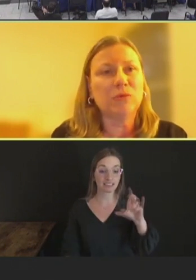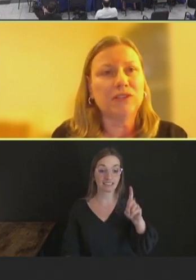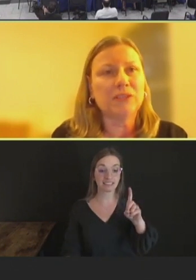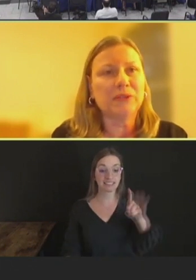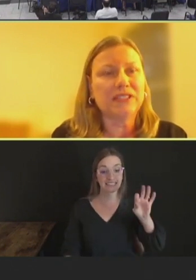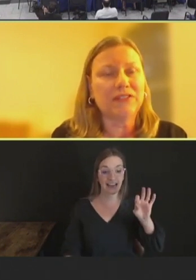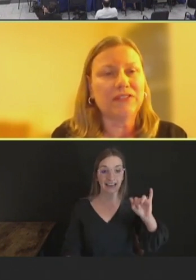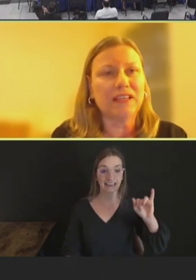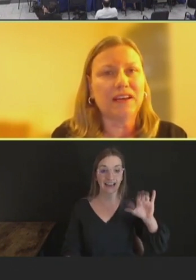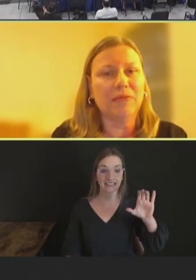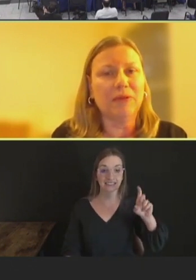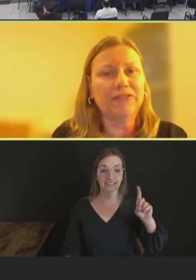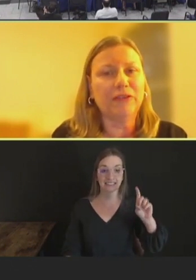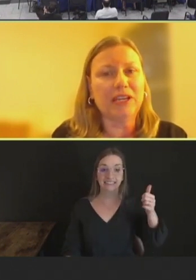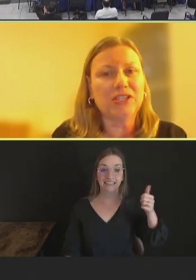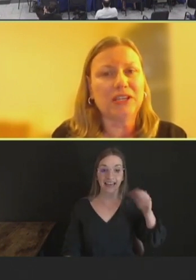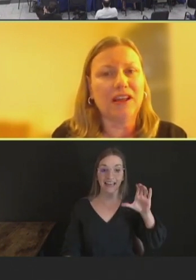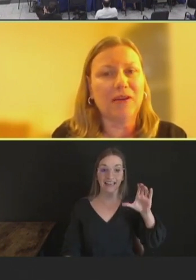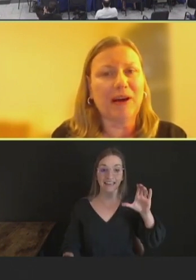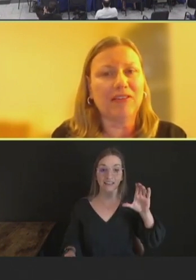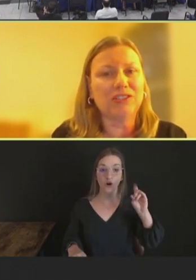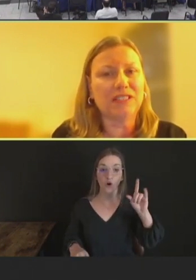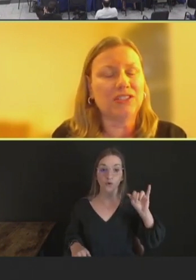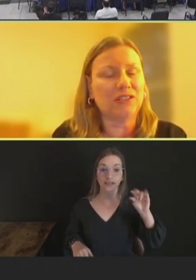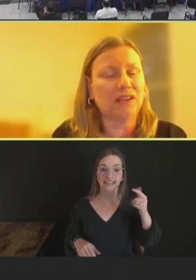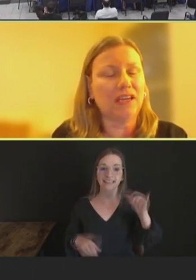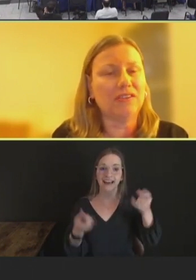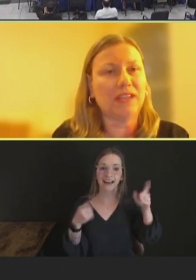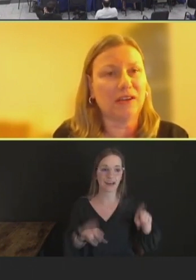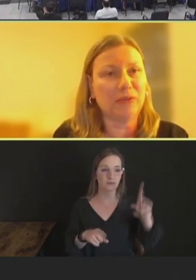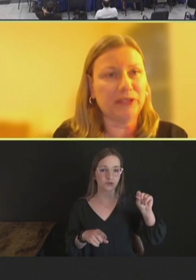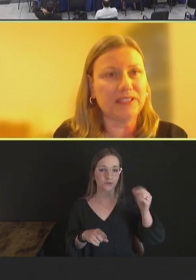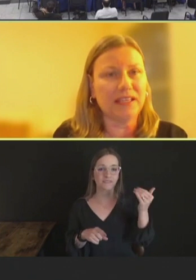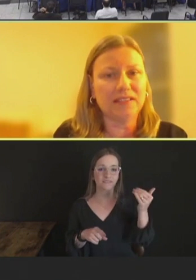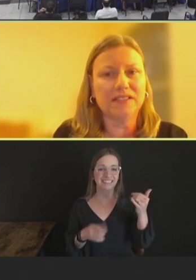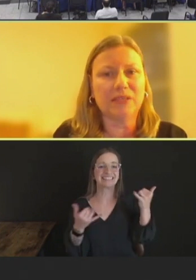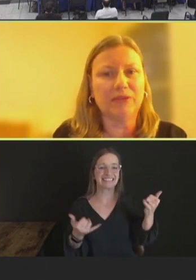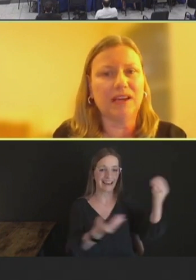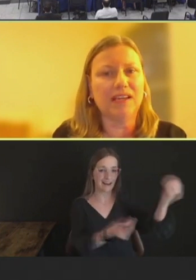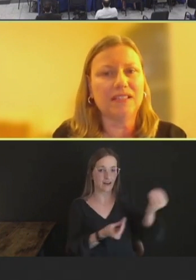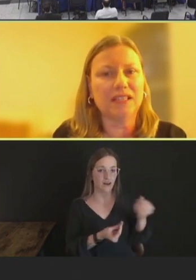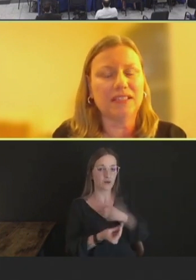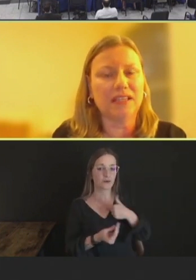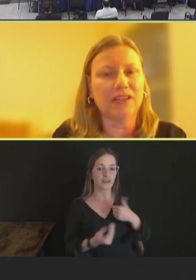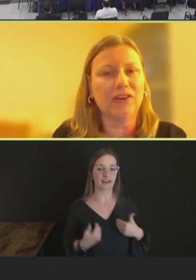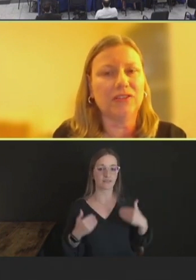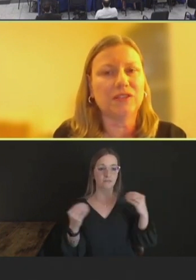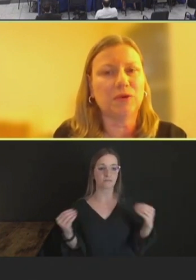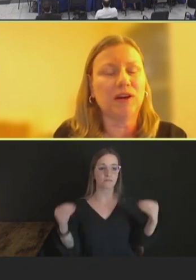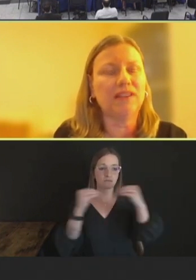more specific information about gestational age that are built into some of the ICD-10 codes.